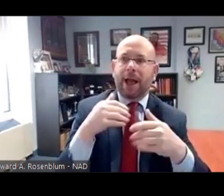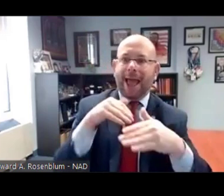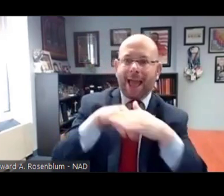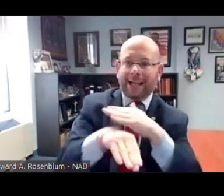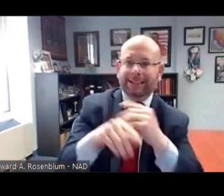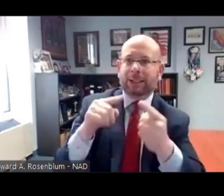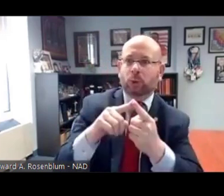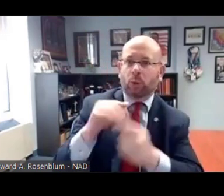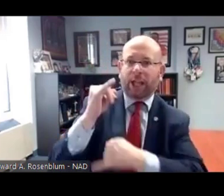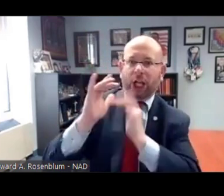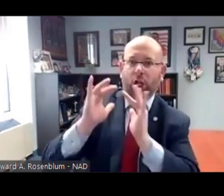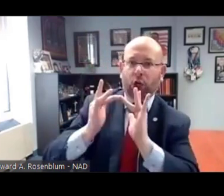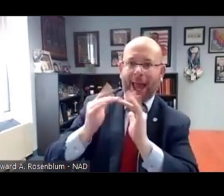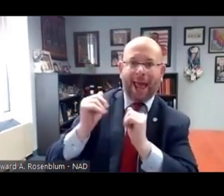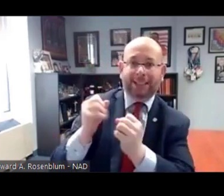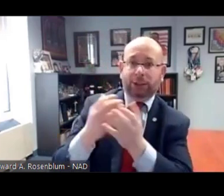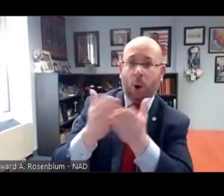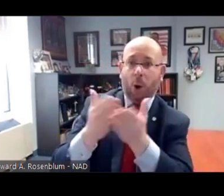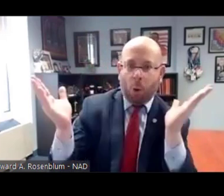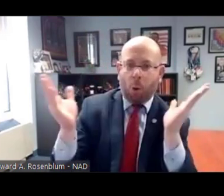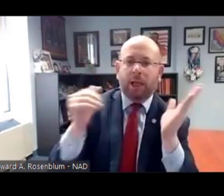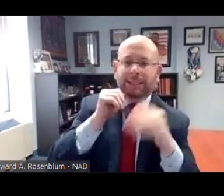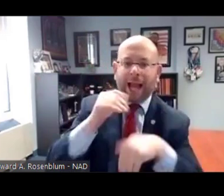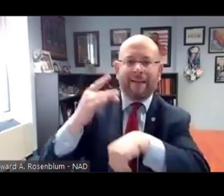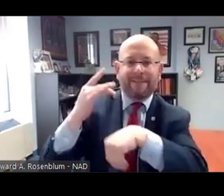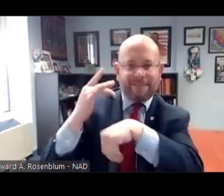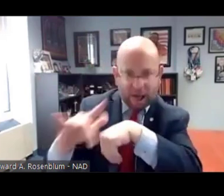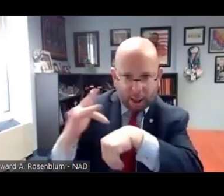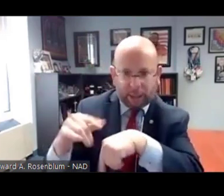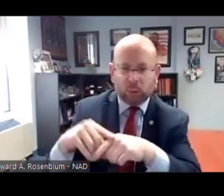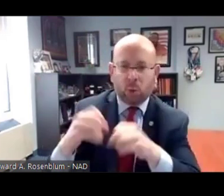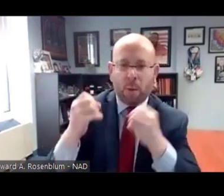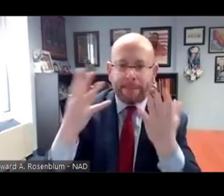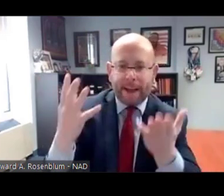And there is also the fact that access to the Internet